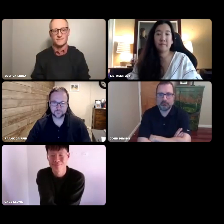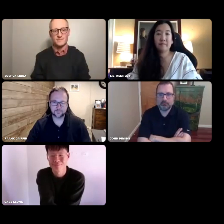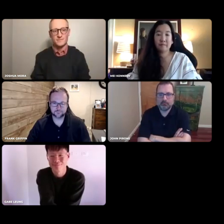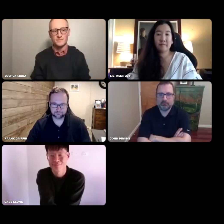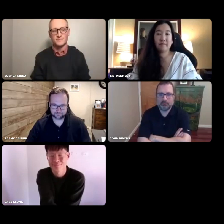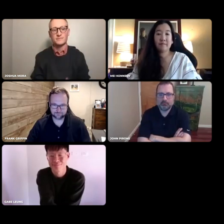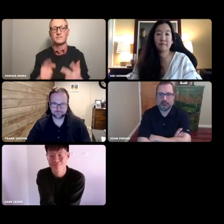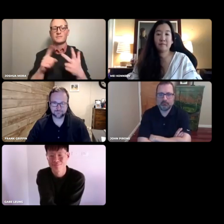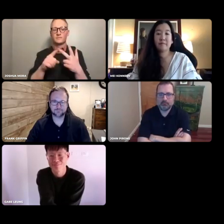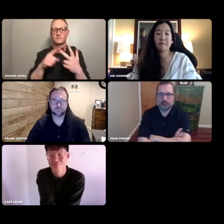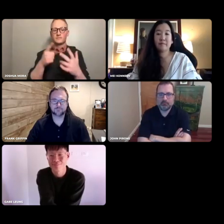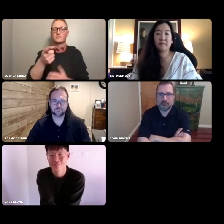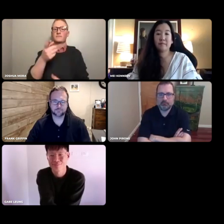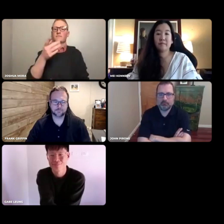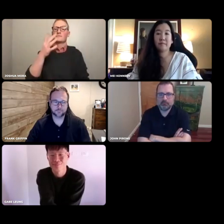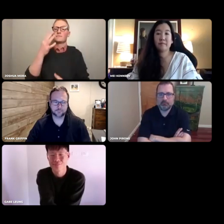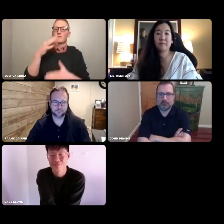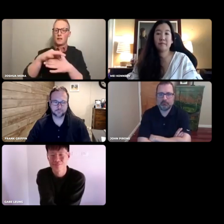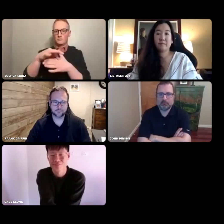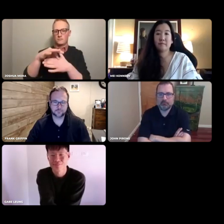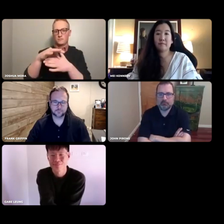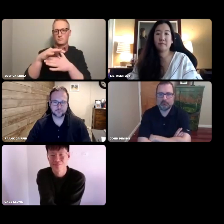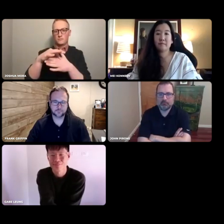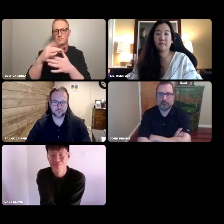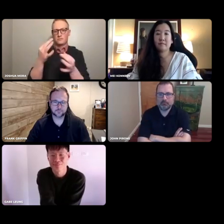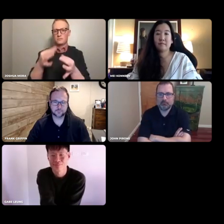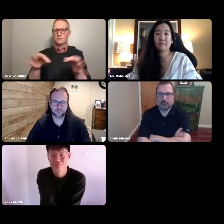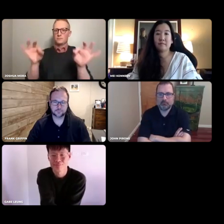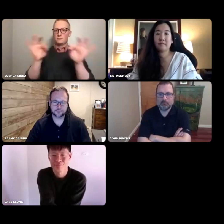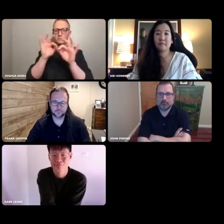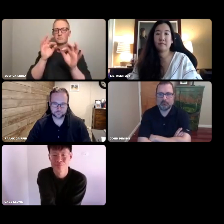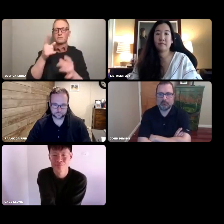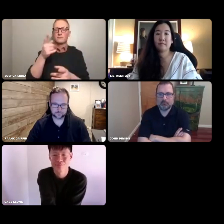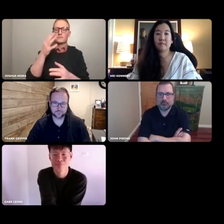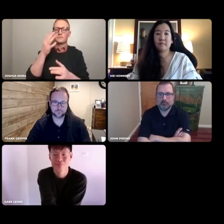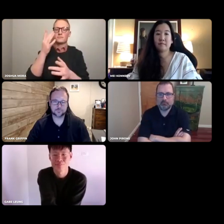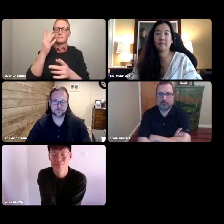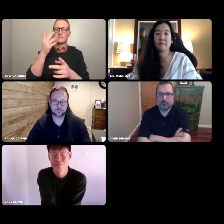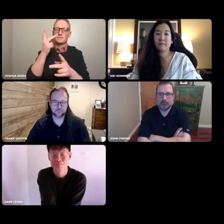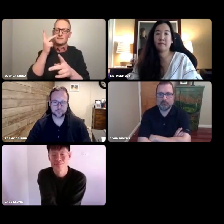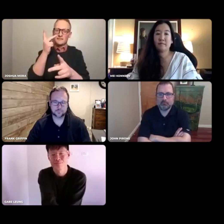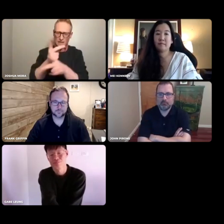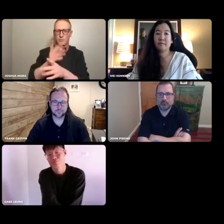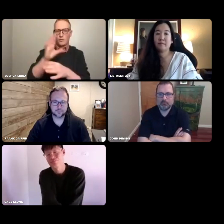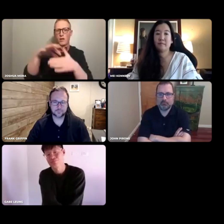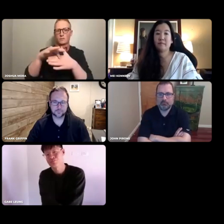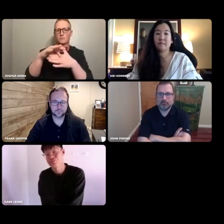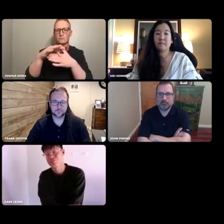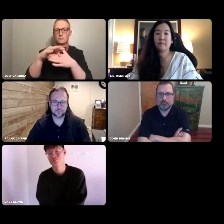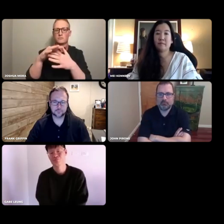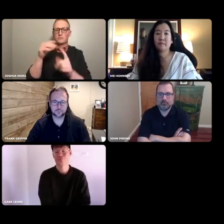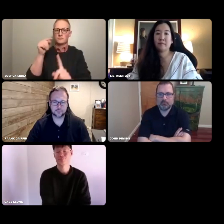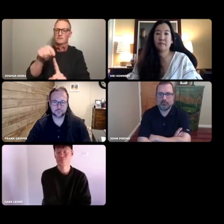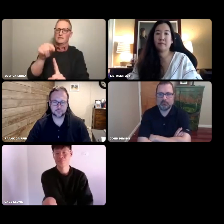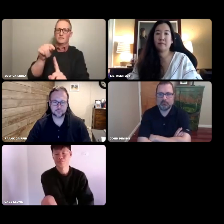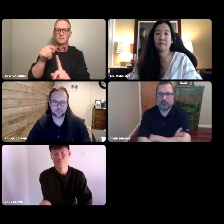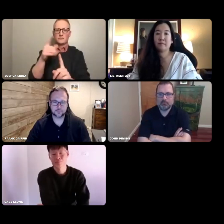Some of those things can go by quickly. Content is critical.